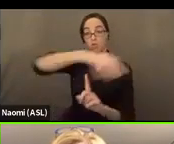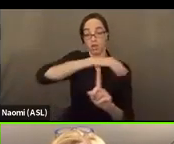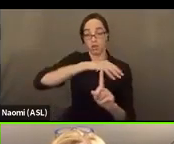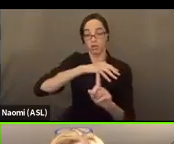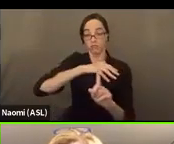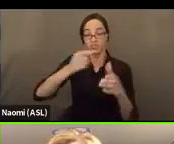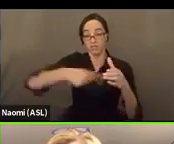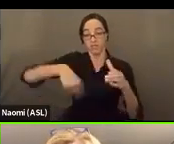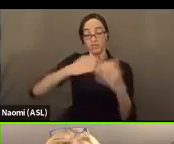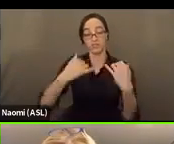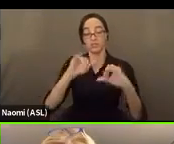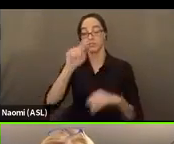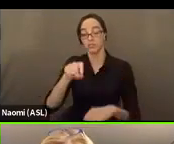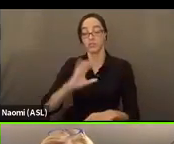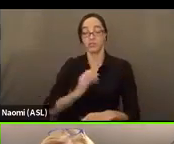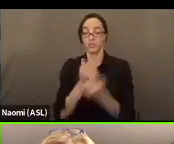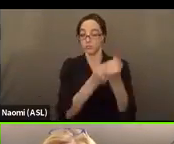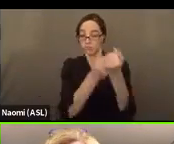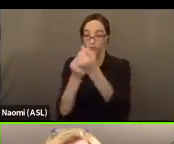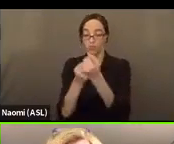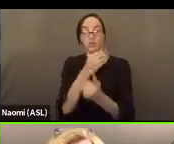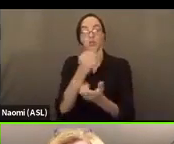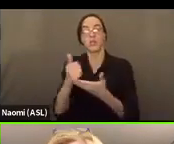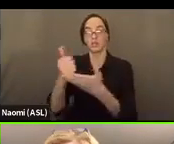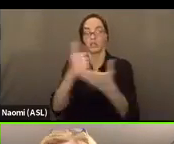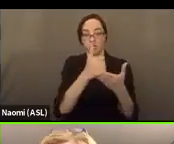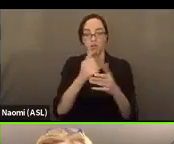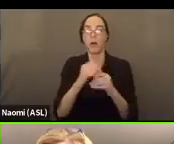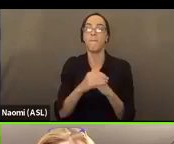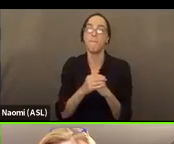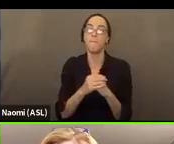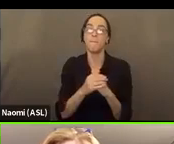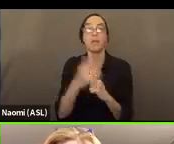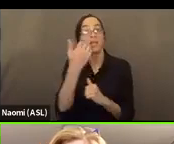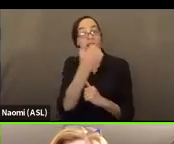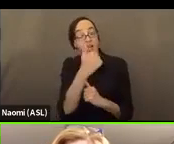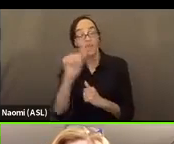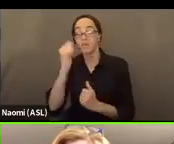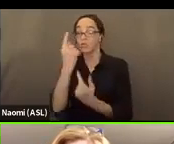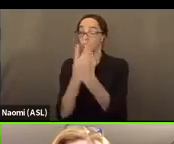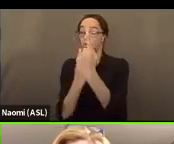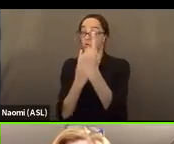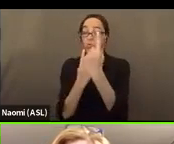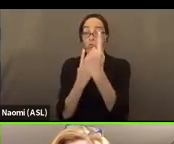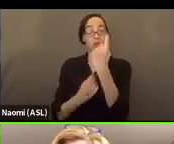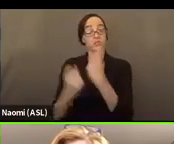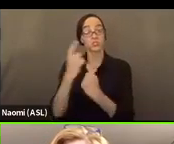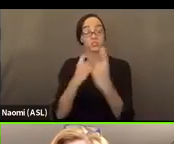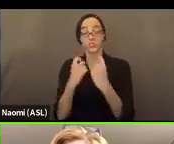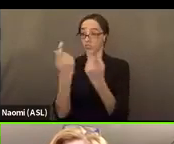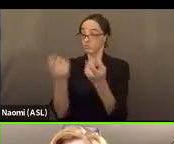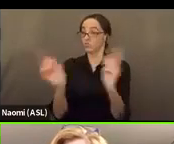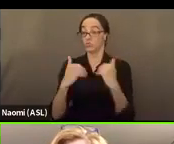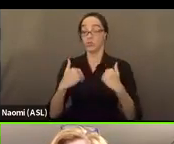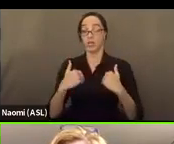okay some questions questions that we might have i also failed to neglect um introducing our american